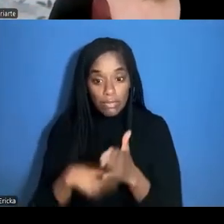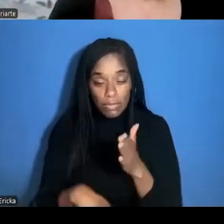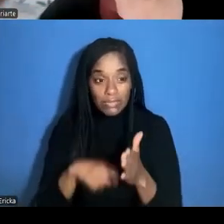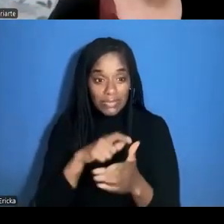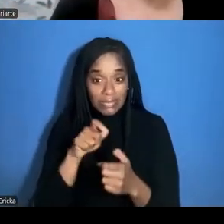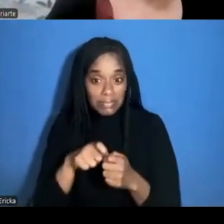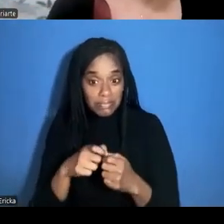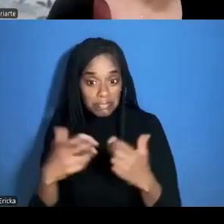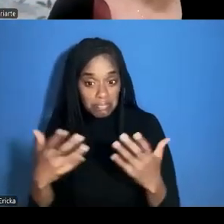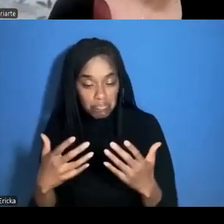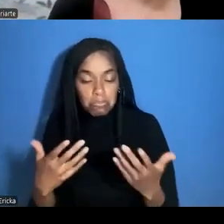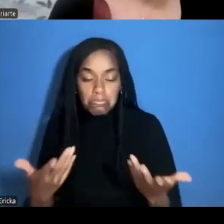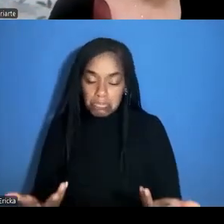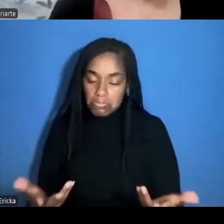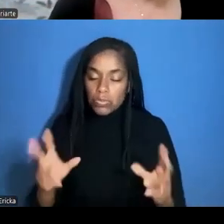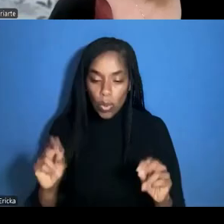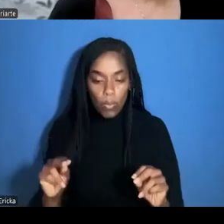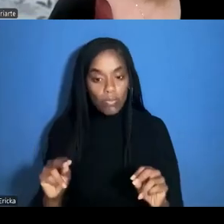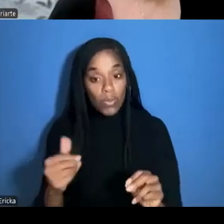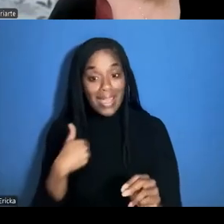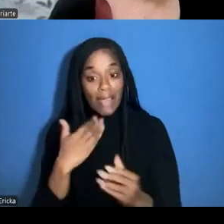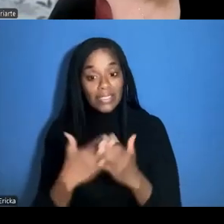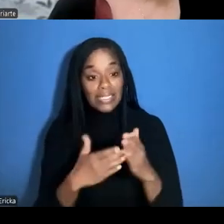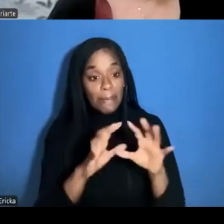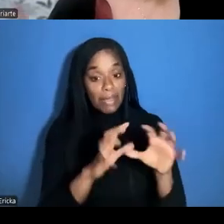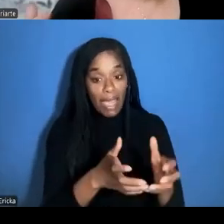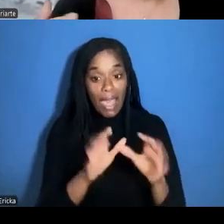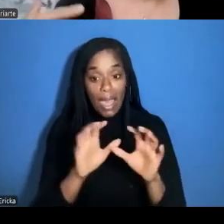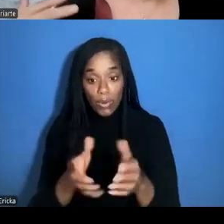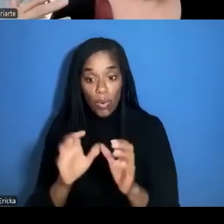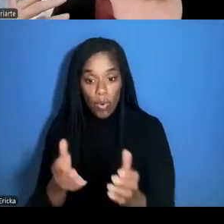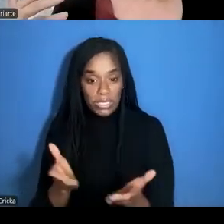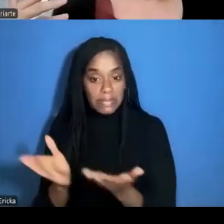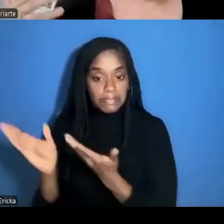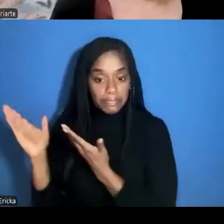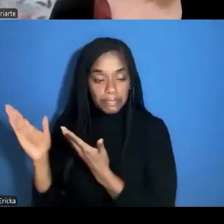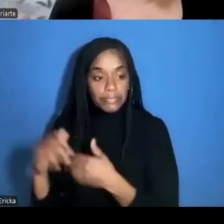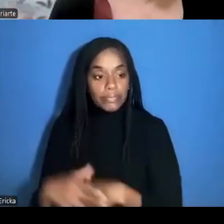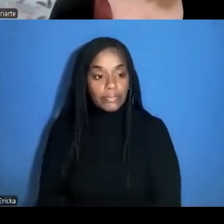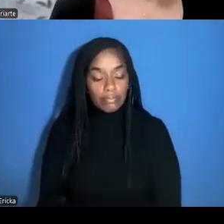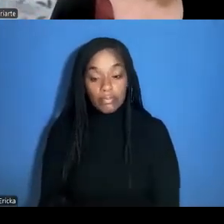There are categories that we have listed here. So for example housing